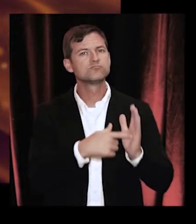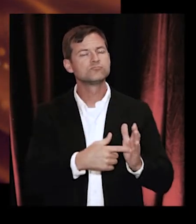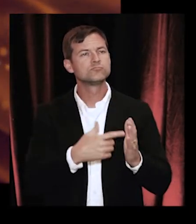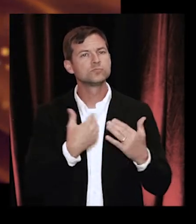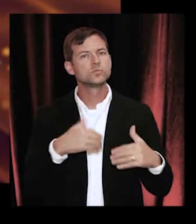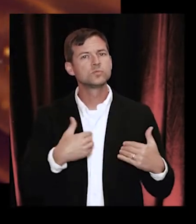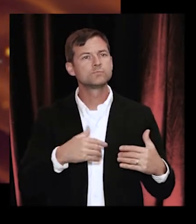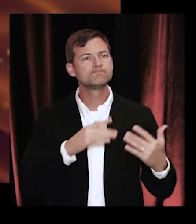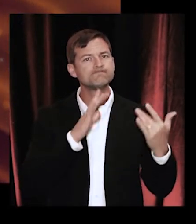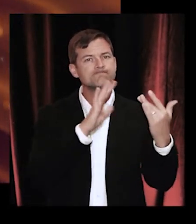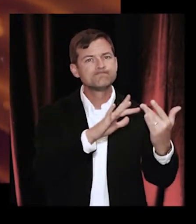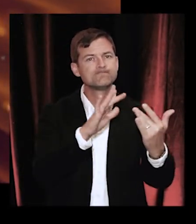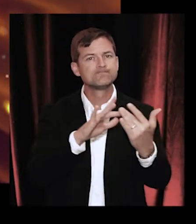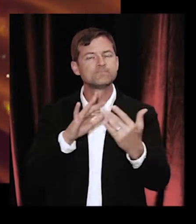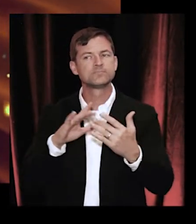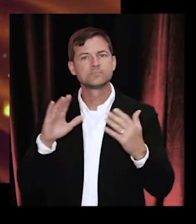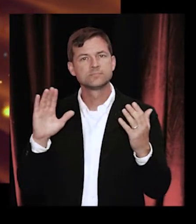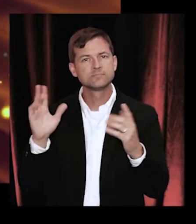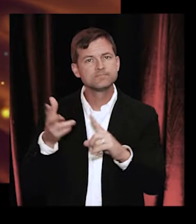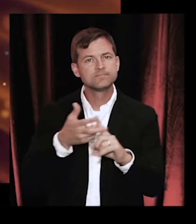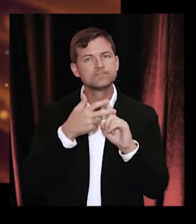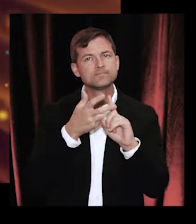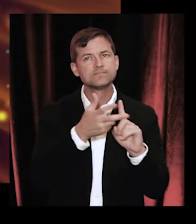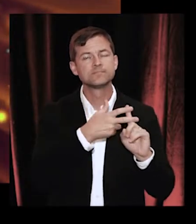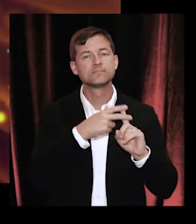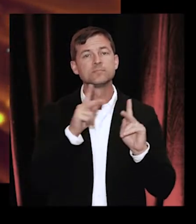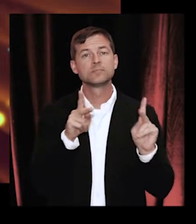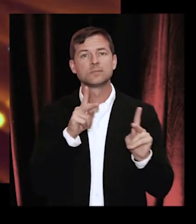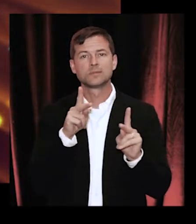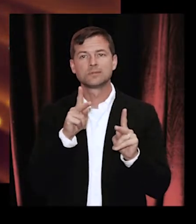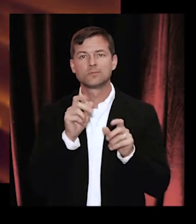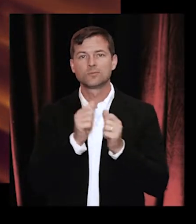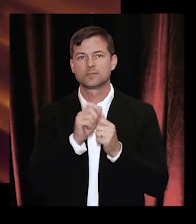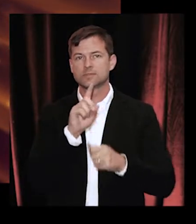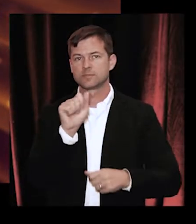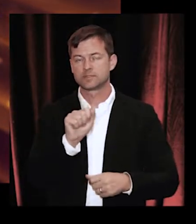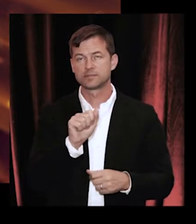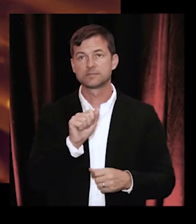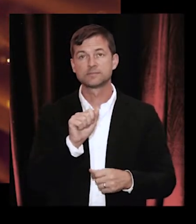in the employment of people with disabilities. The 2022 Small Business Employer of the year